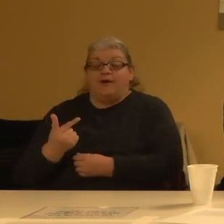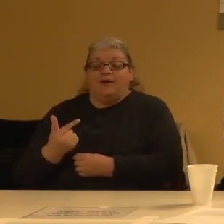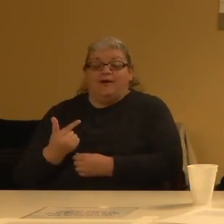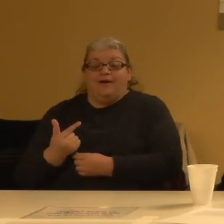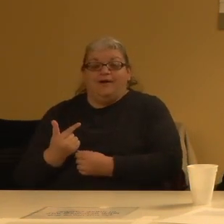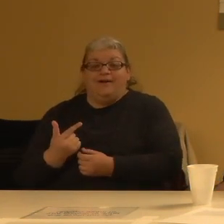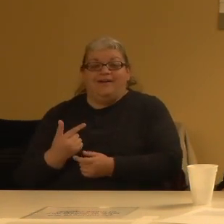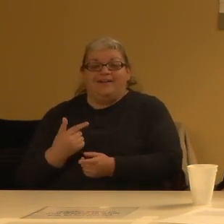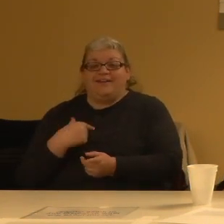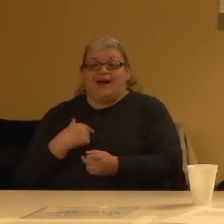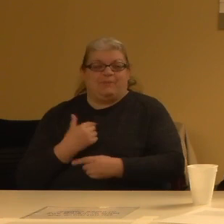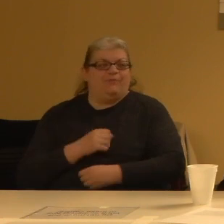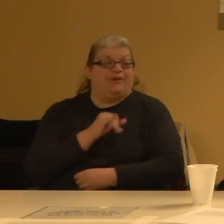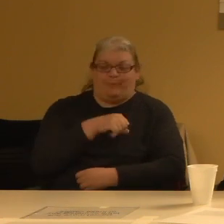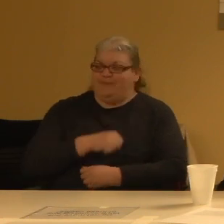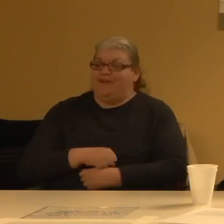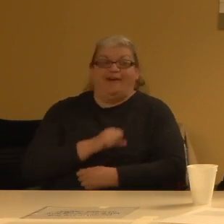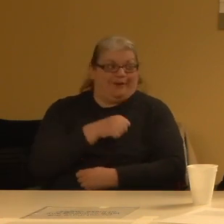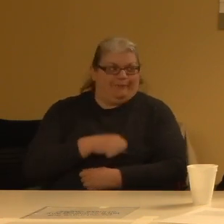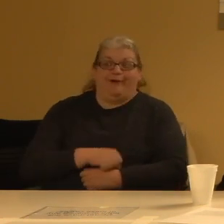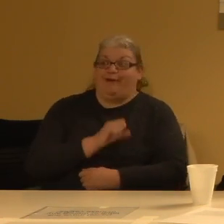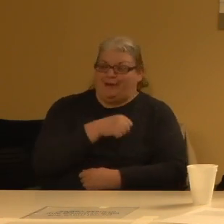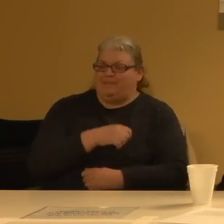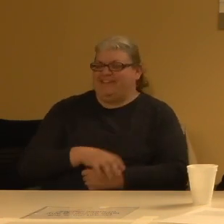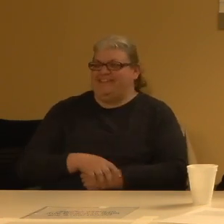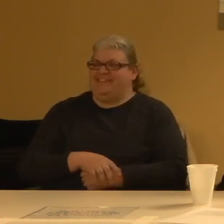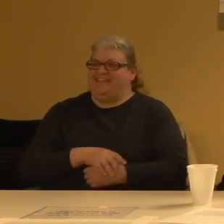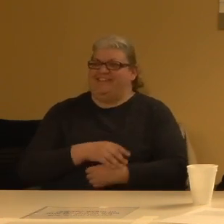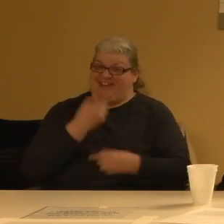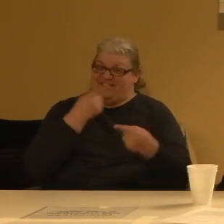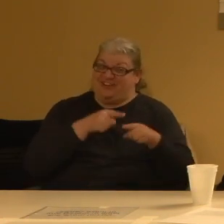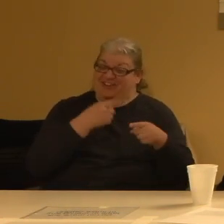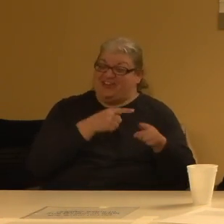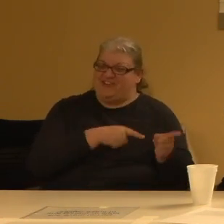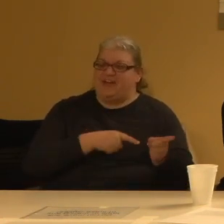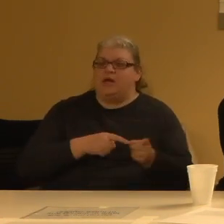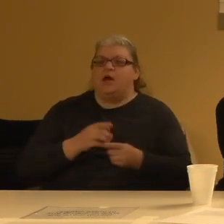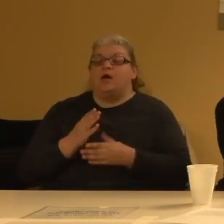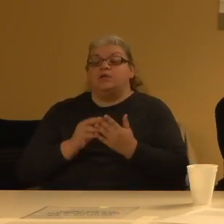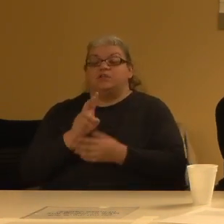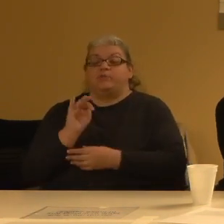But there are some dramaturges who are not good line producers, and there are some dramaturges